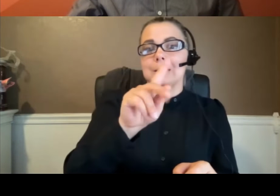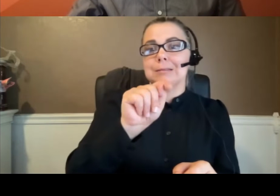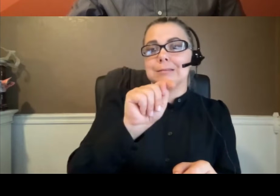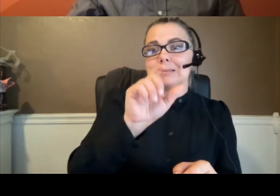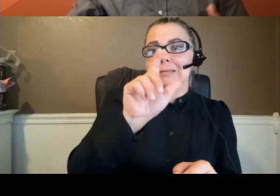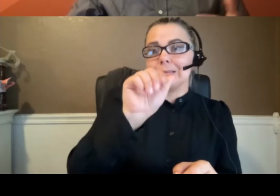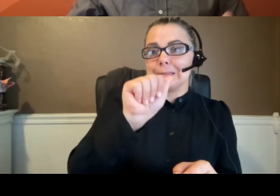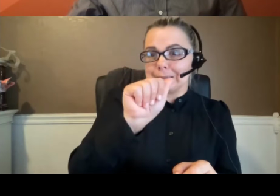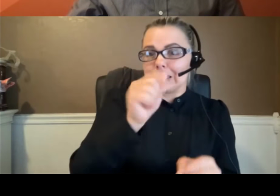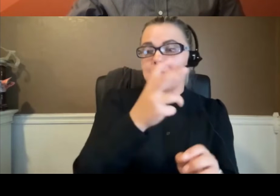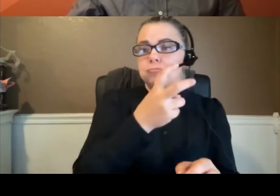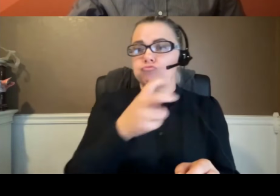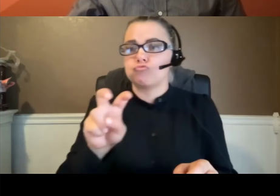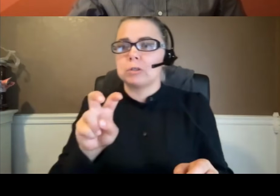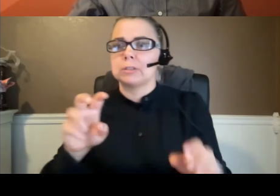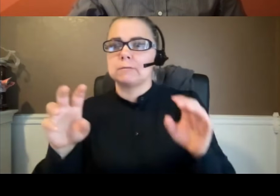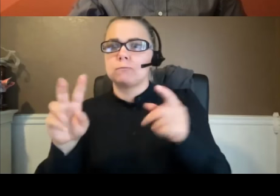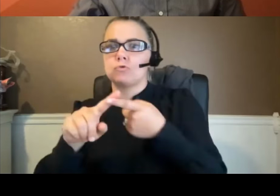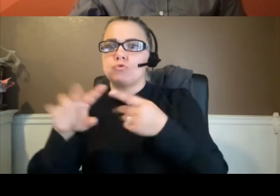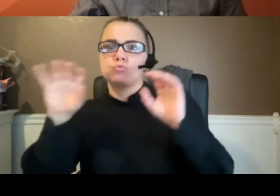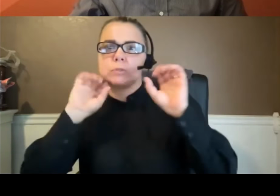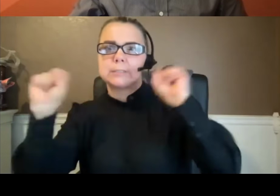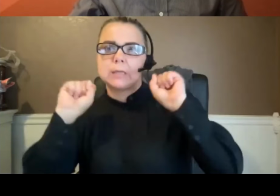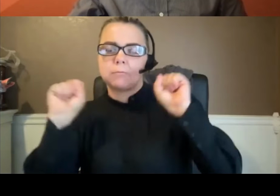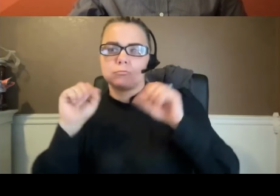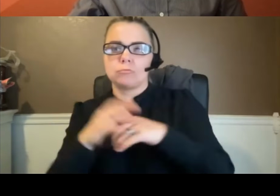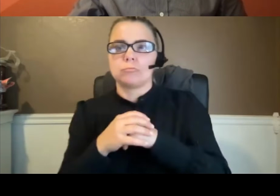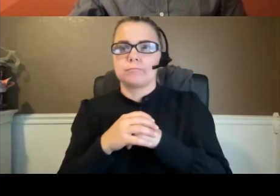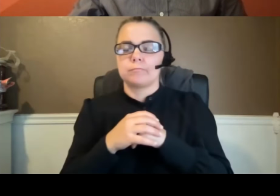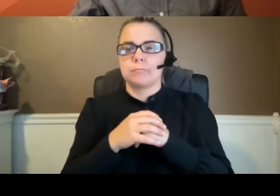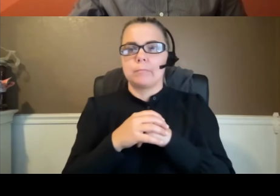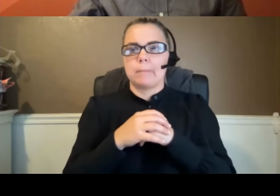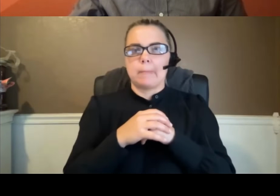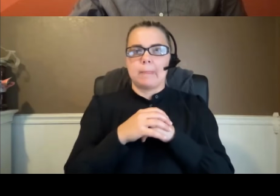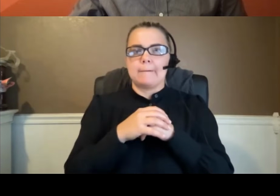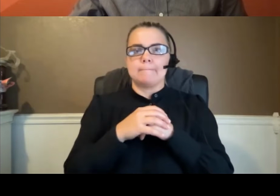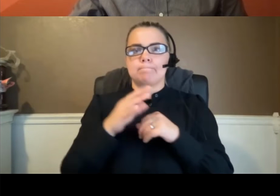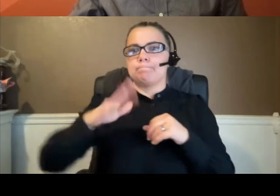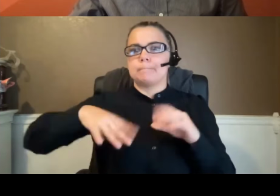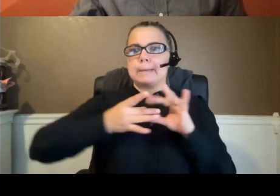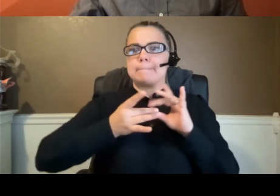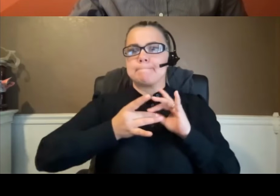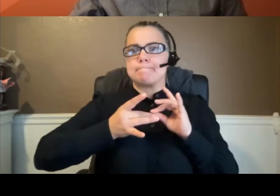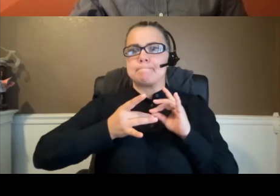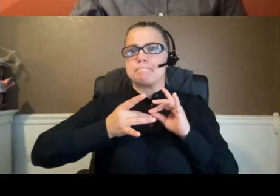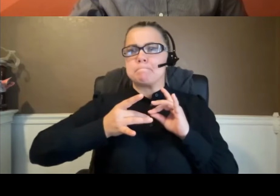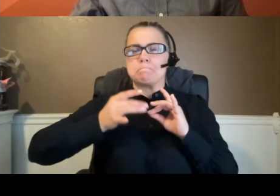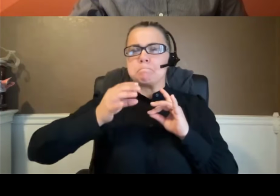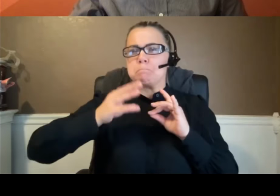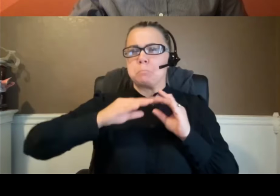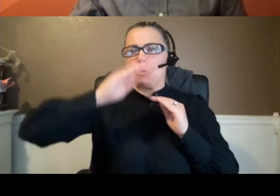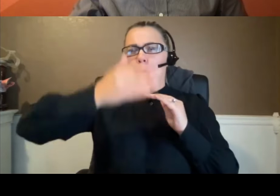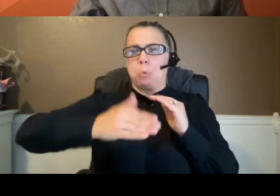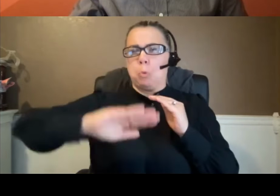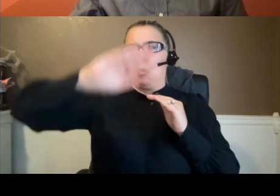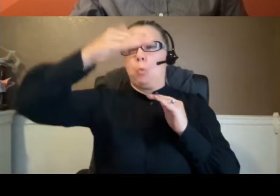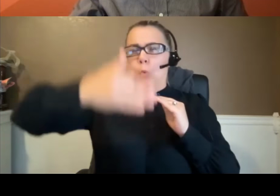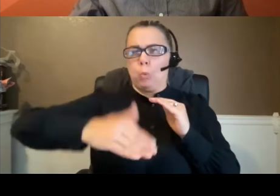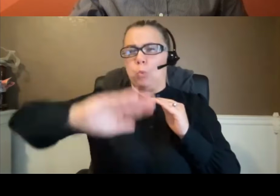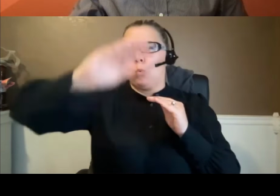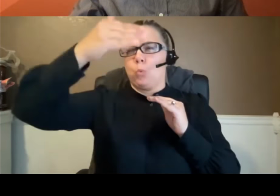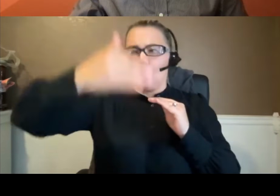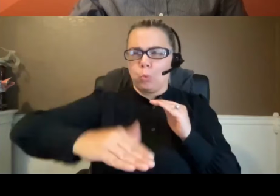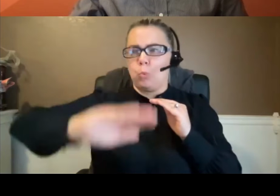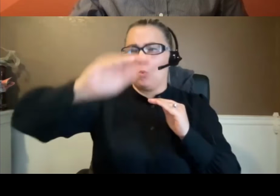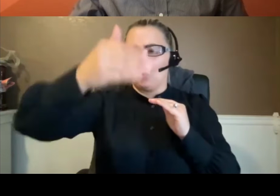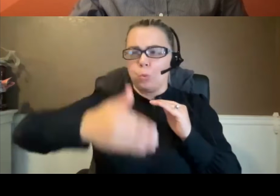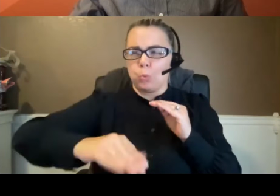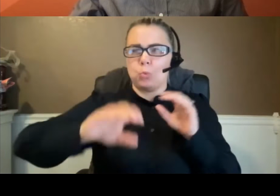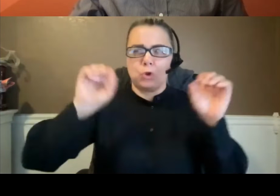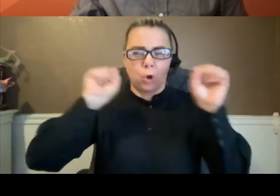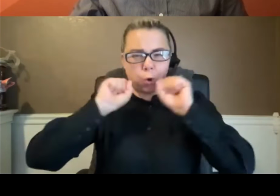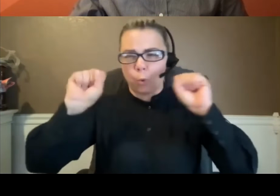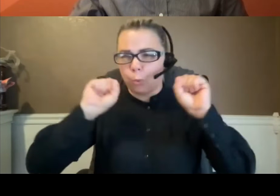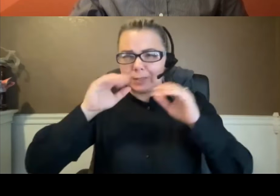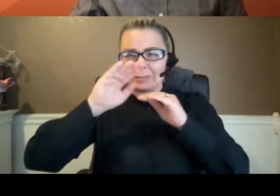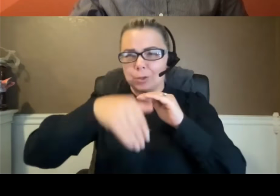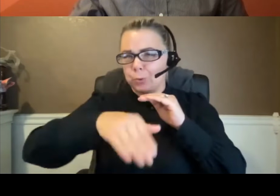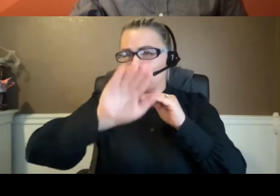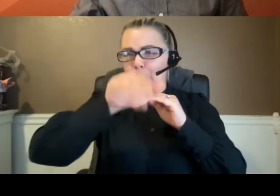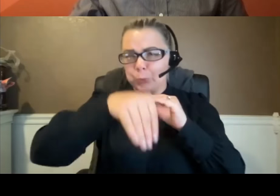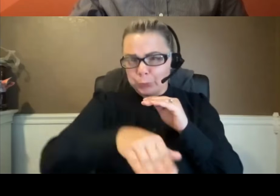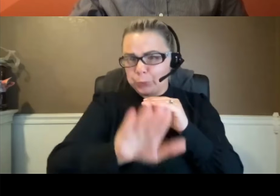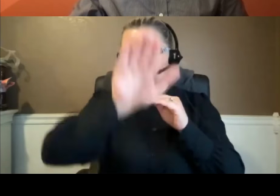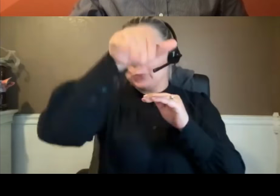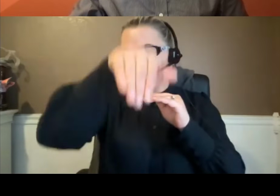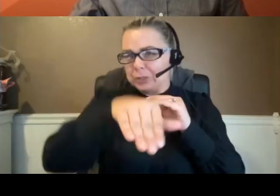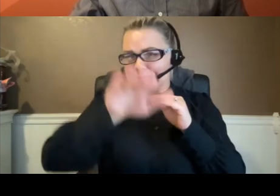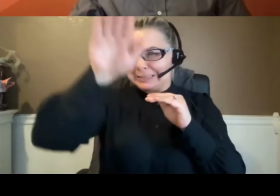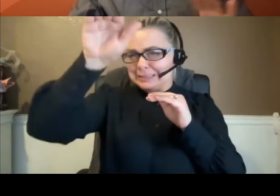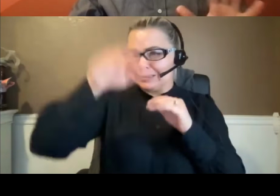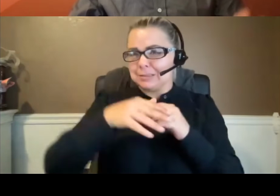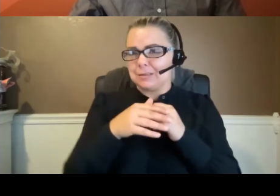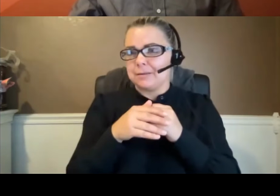examples on of this before I comment on it. [Sound waves play with increasingly higher and lower pitches matching the visualization.]